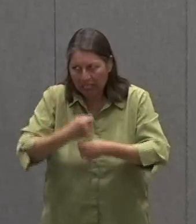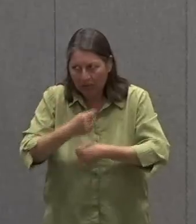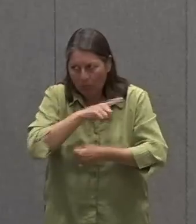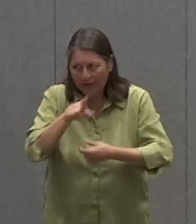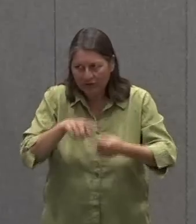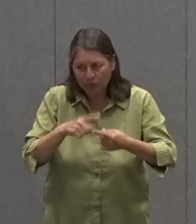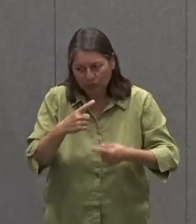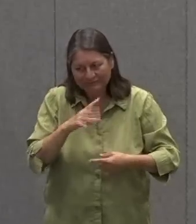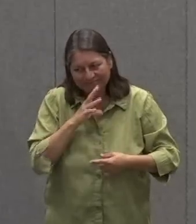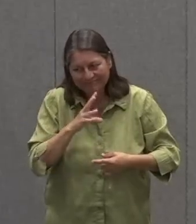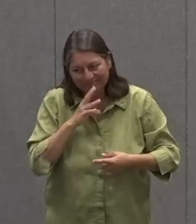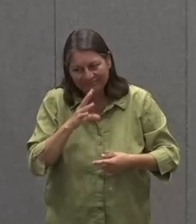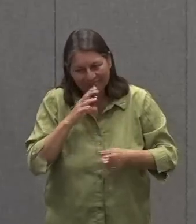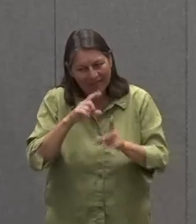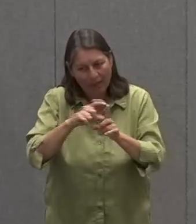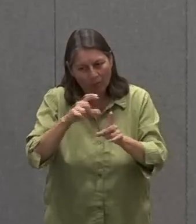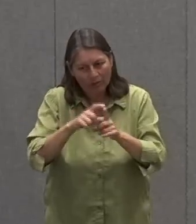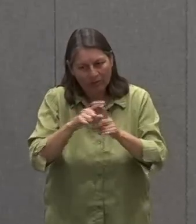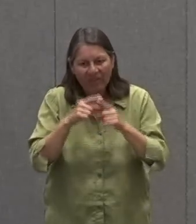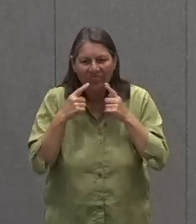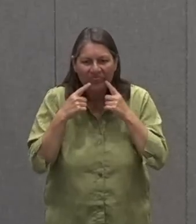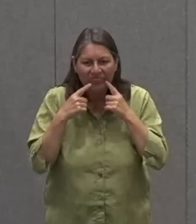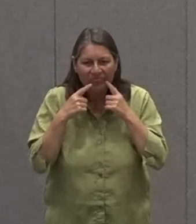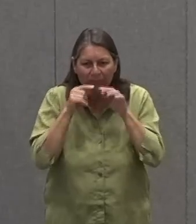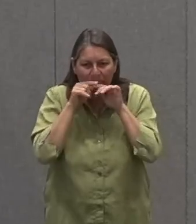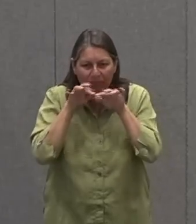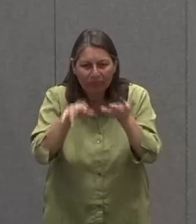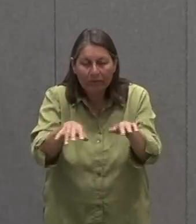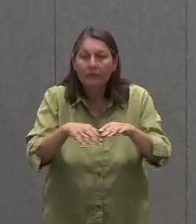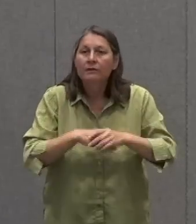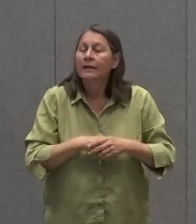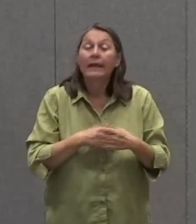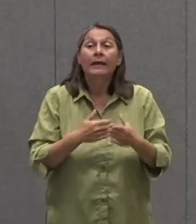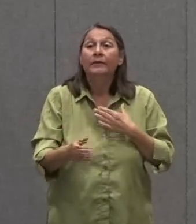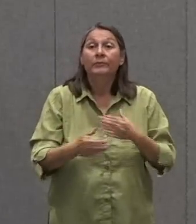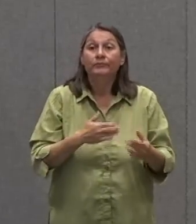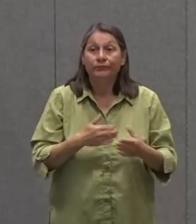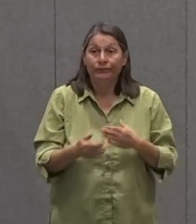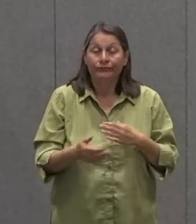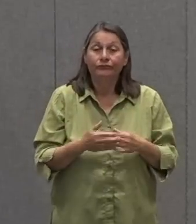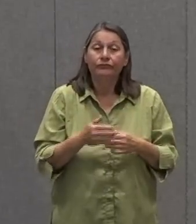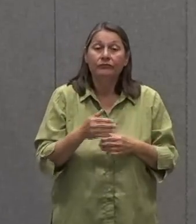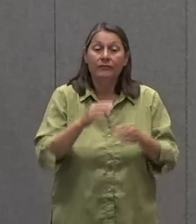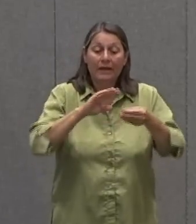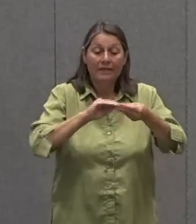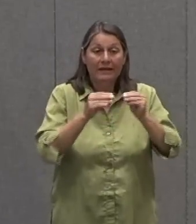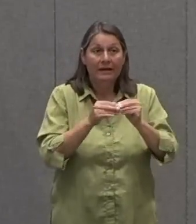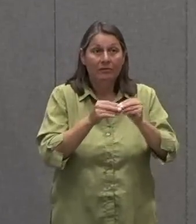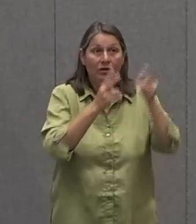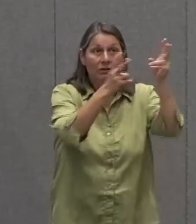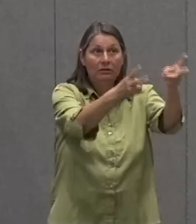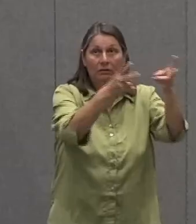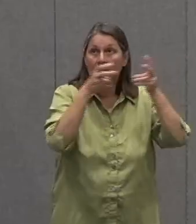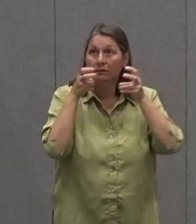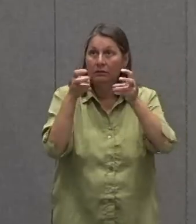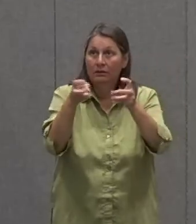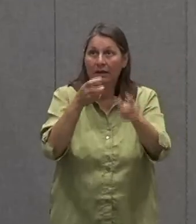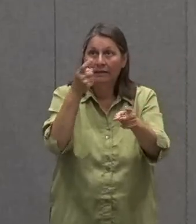All right, so let's go ahead and put those numbers into the proper place value that they belong,